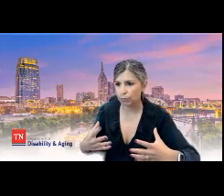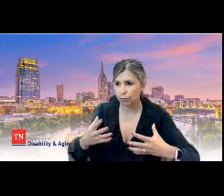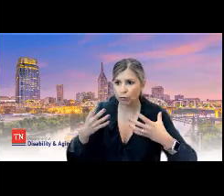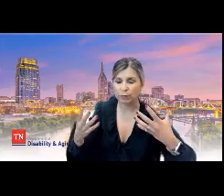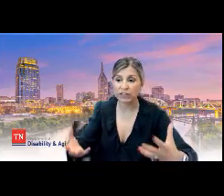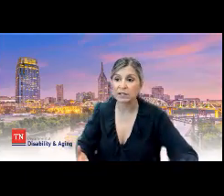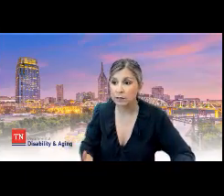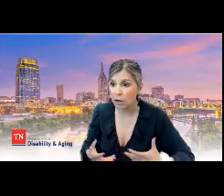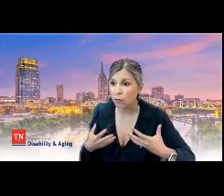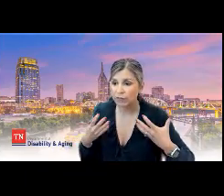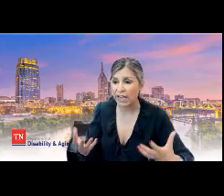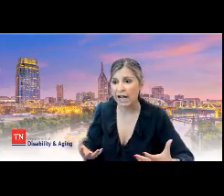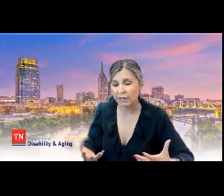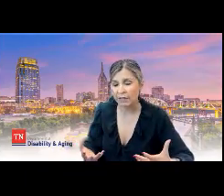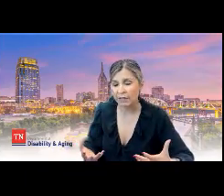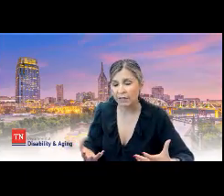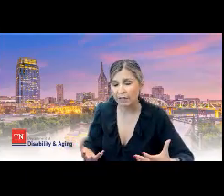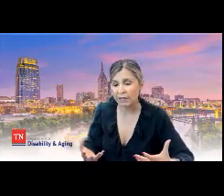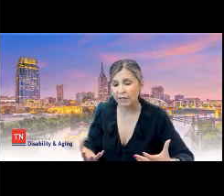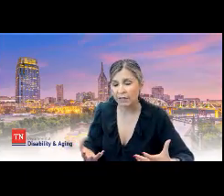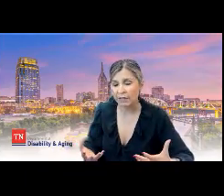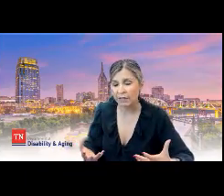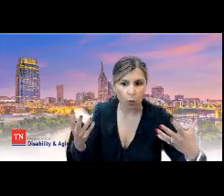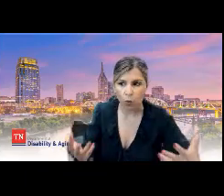their program fees low if they have any or,